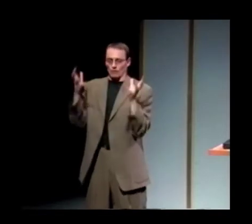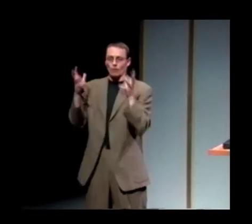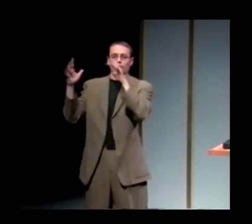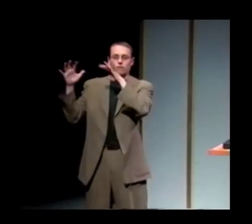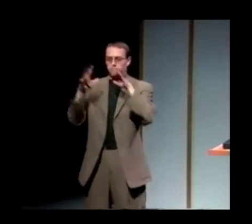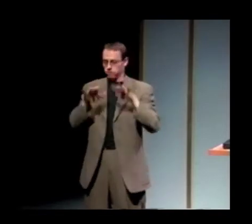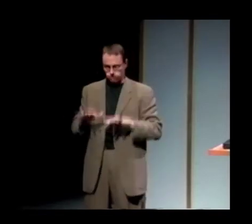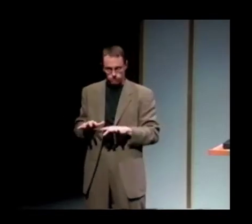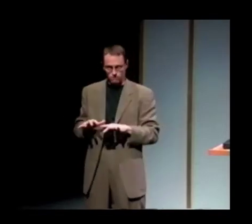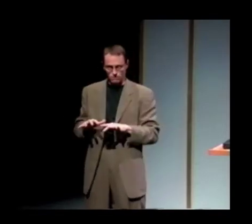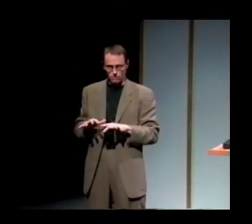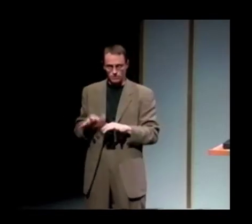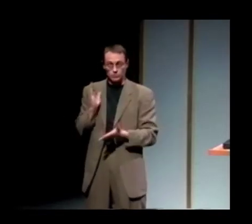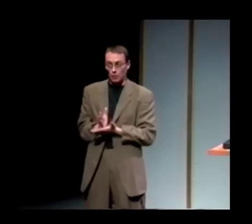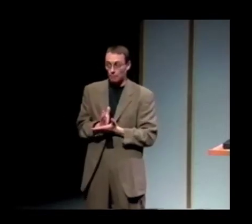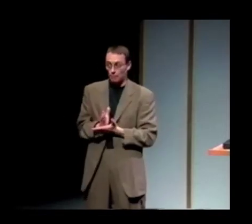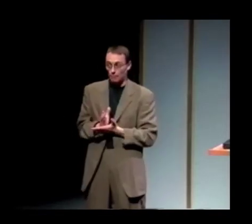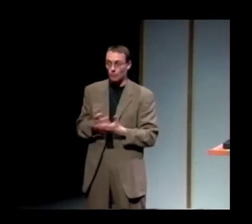WITH A LINE DIVISION.